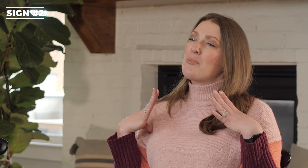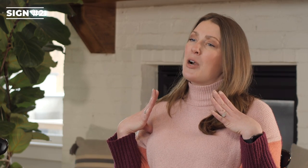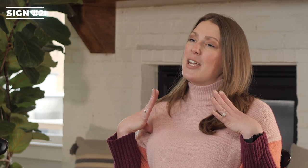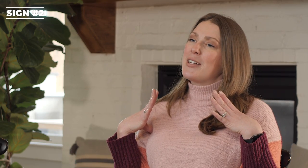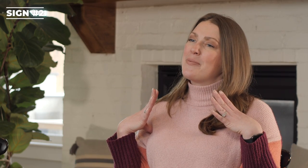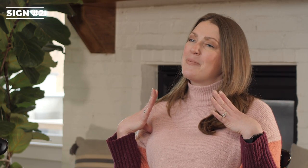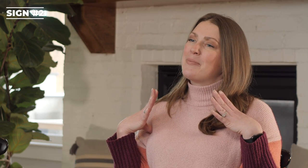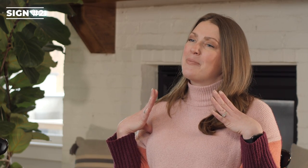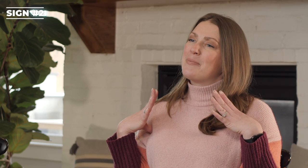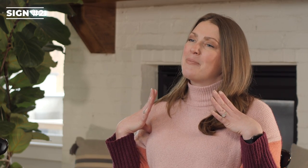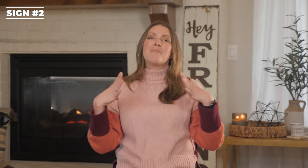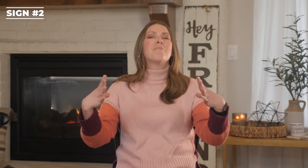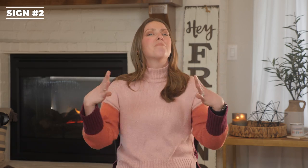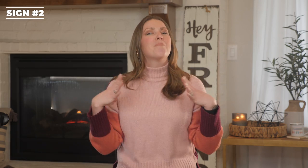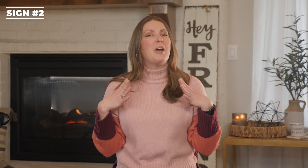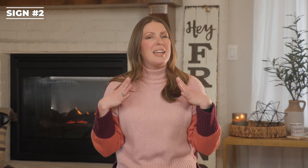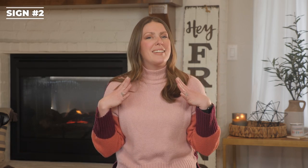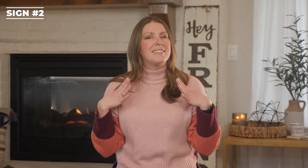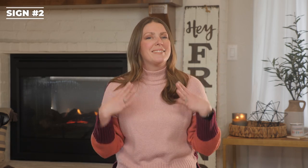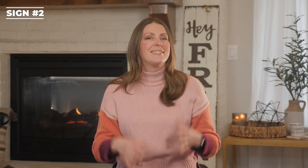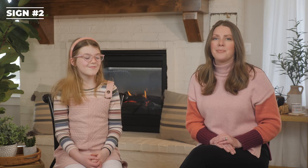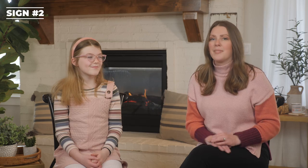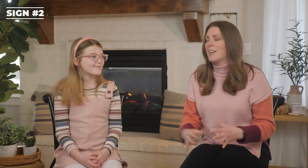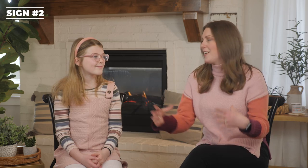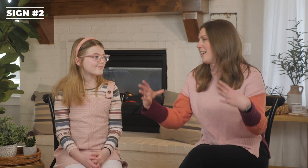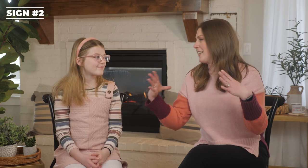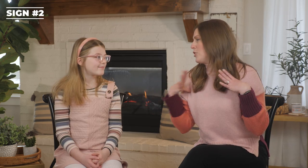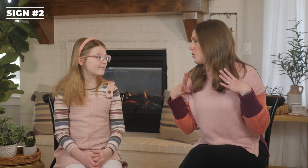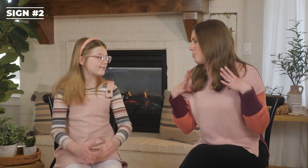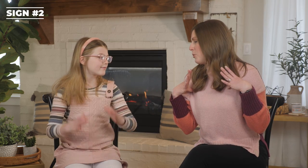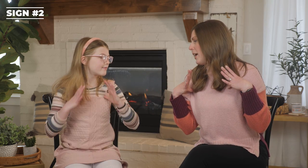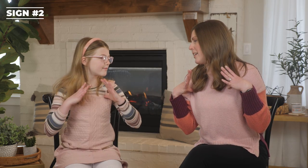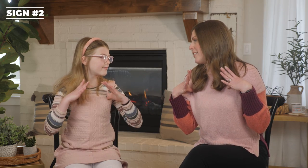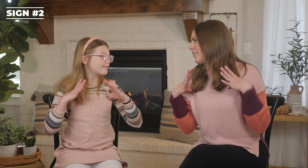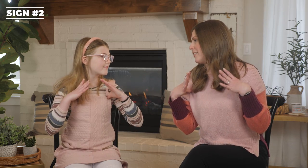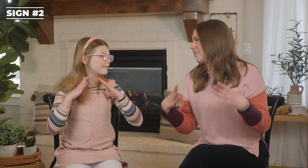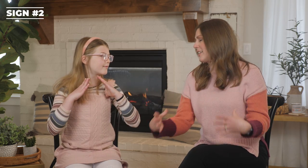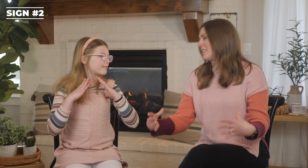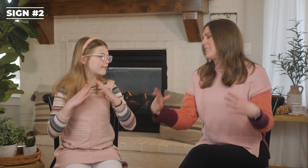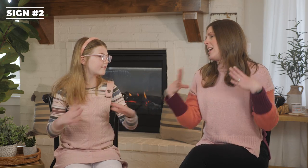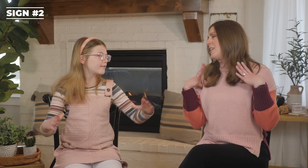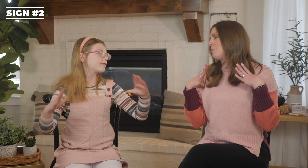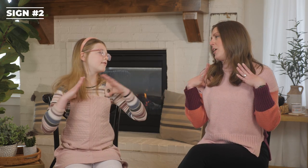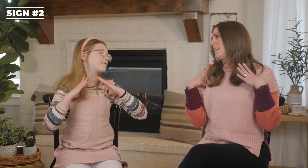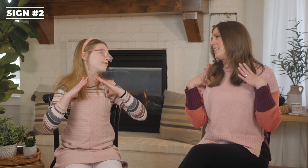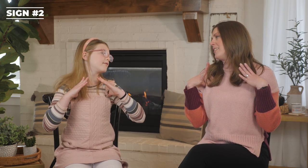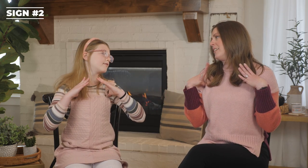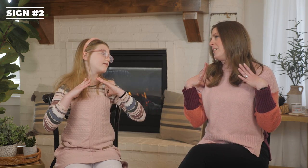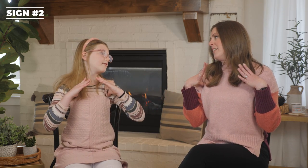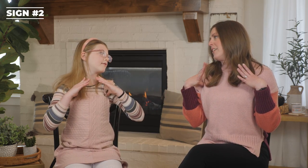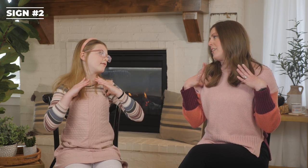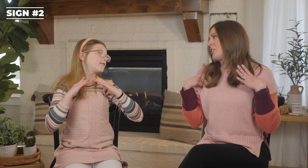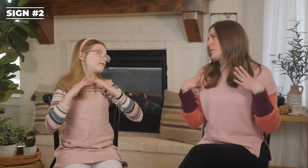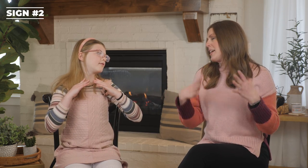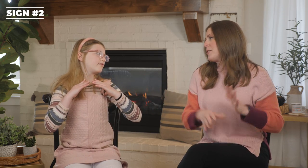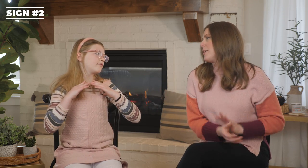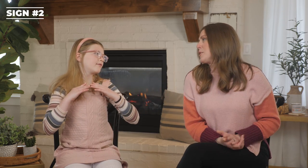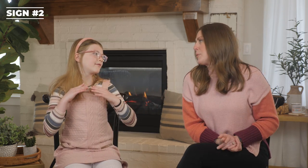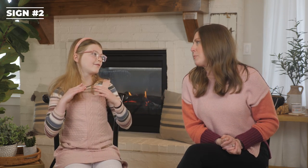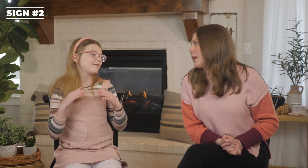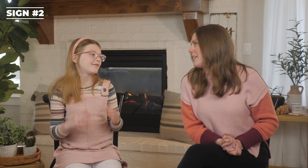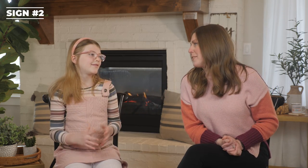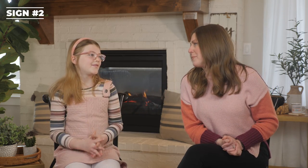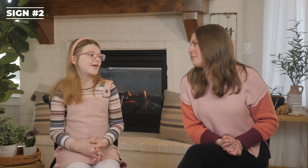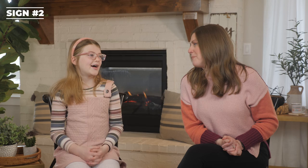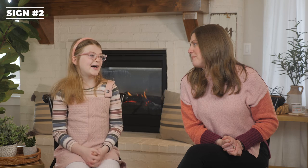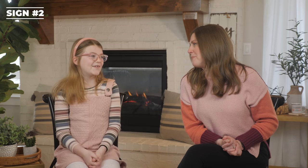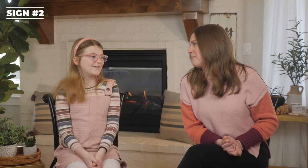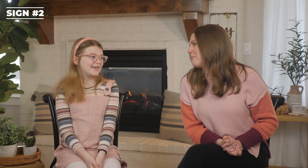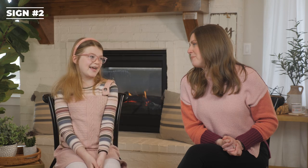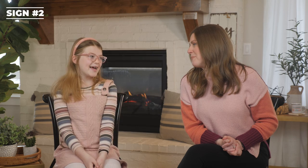a break 'break'. All right, can you do break, like to take a break? Are you excited about Spring Break? Um